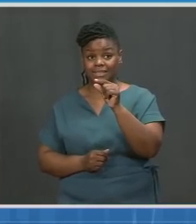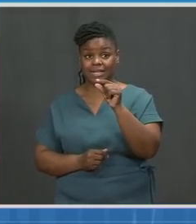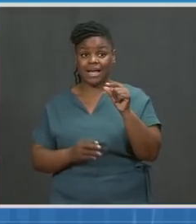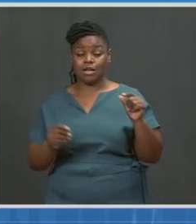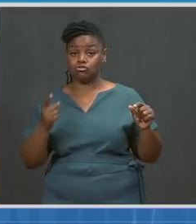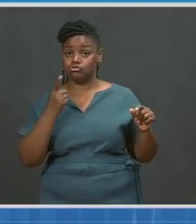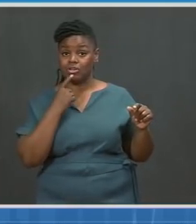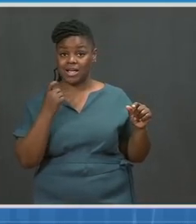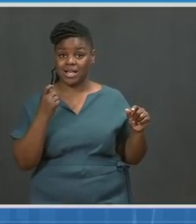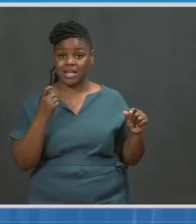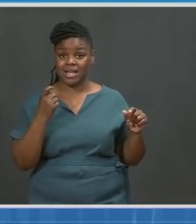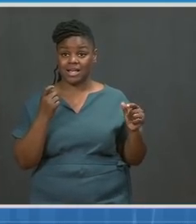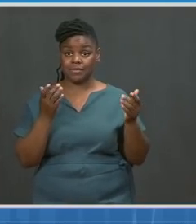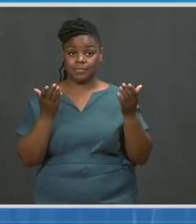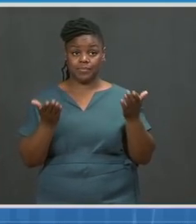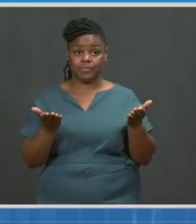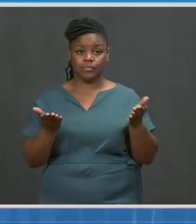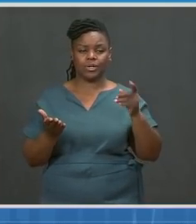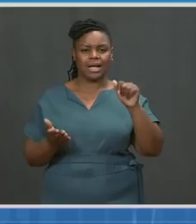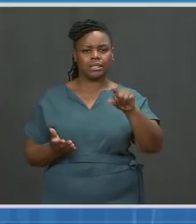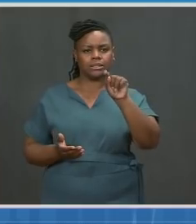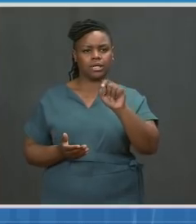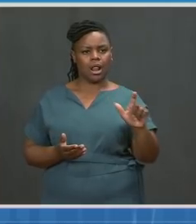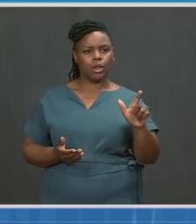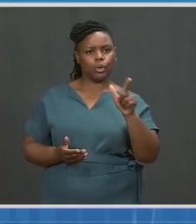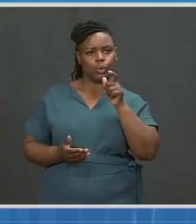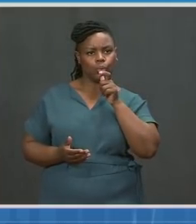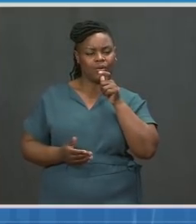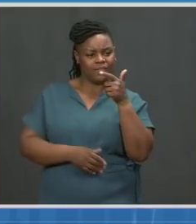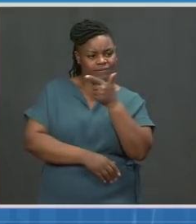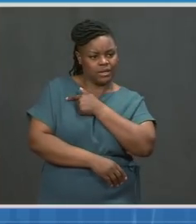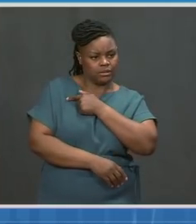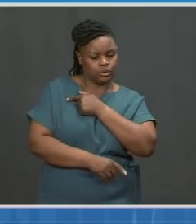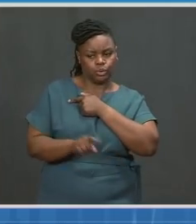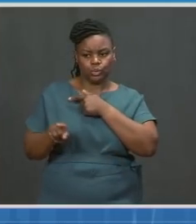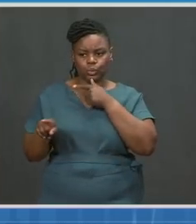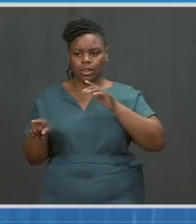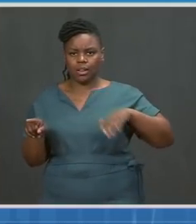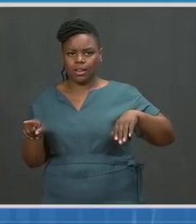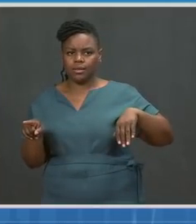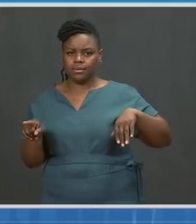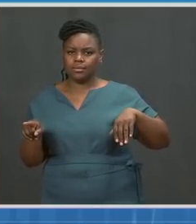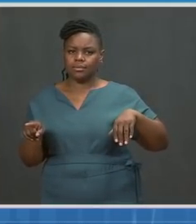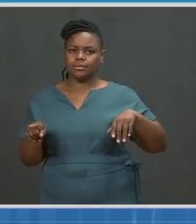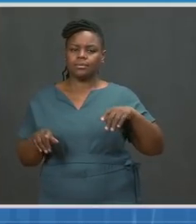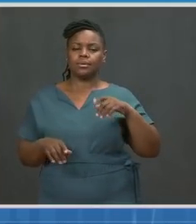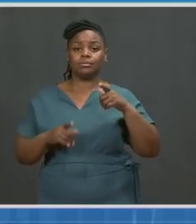who is vaccinated, where they are in the vaccination. So, it's not just to protect themselves, but largely to protect others,